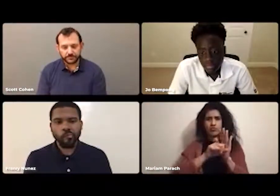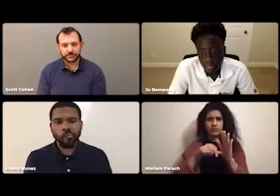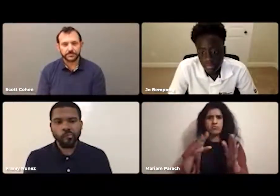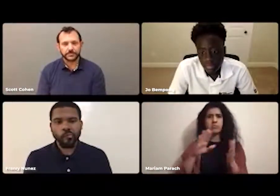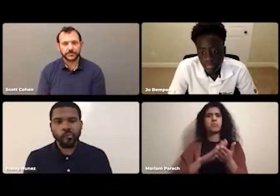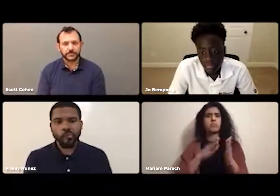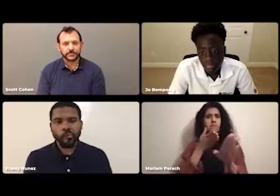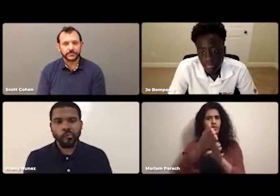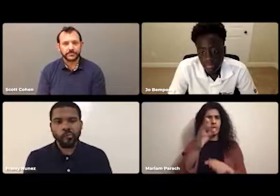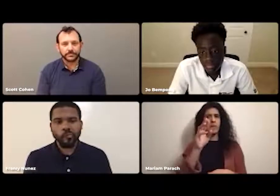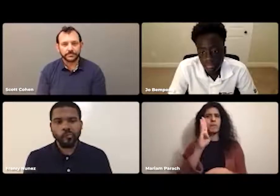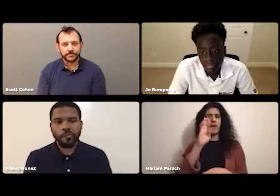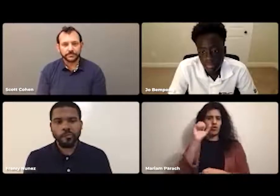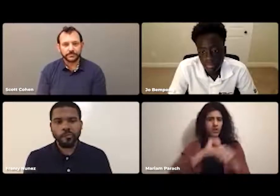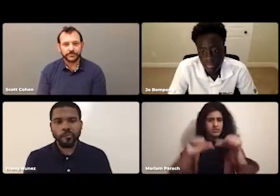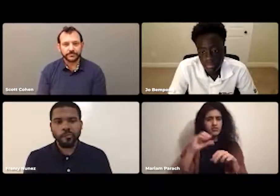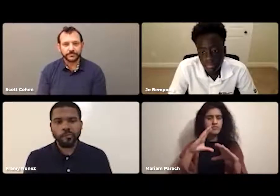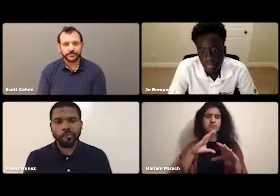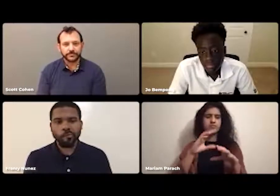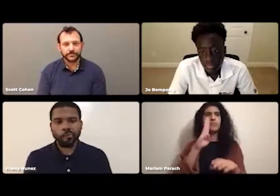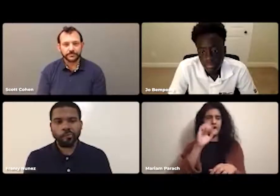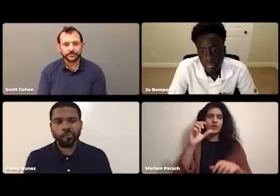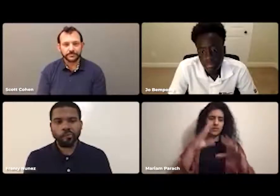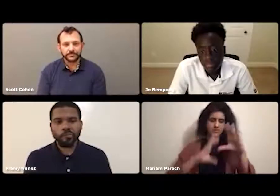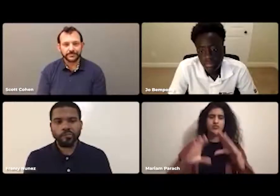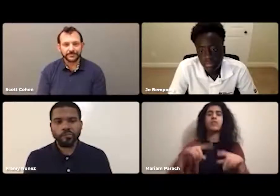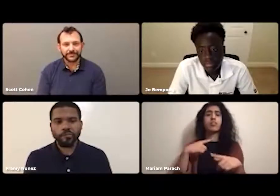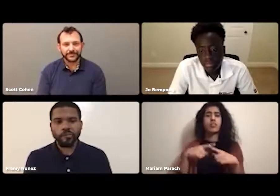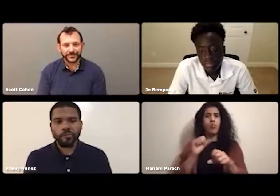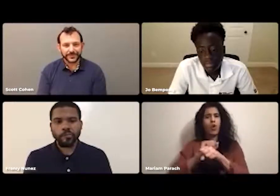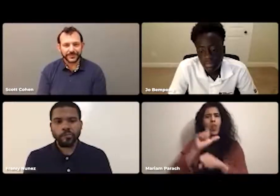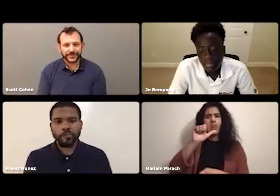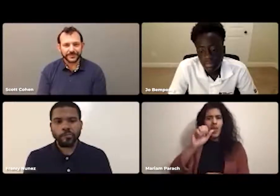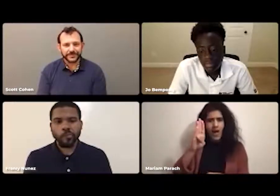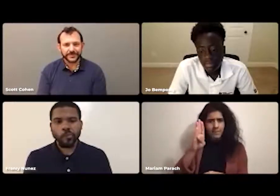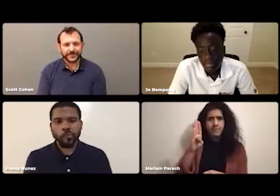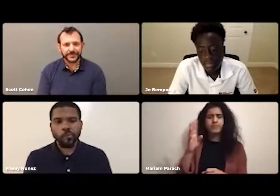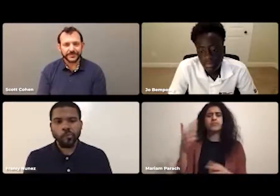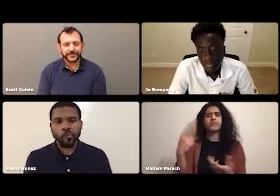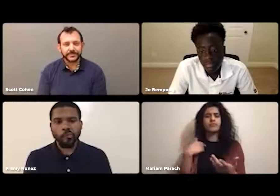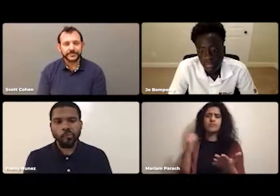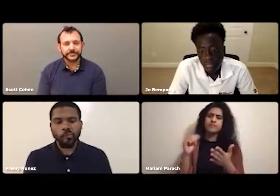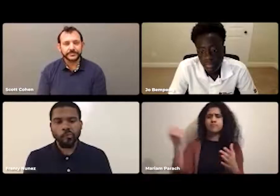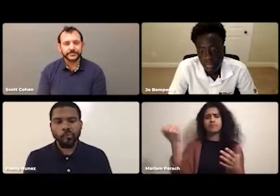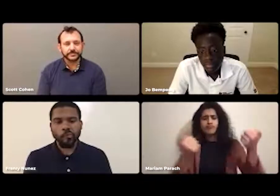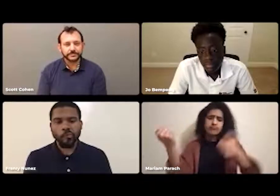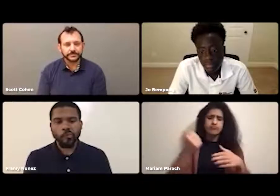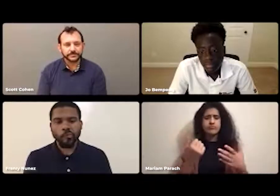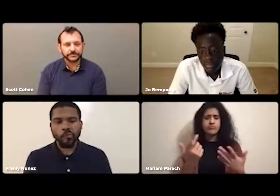I knew I wanted to major in that. I did it.